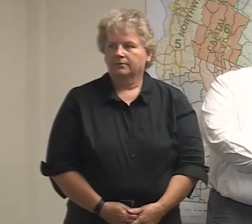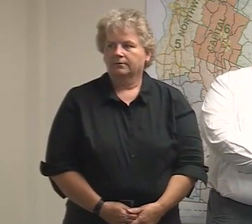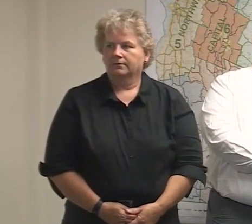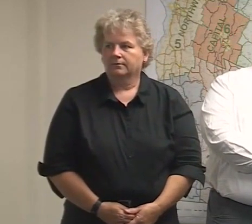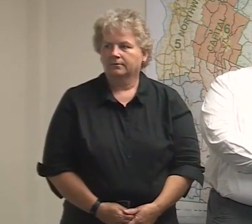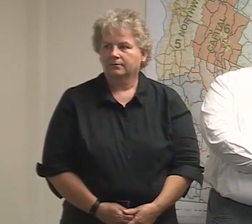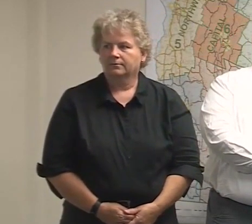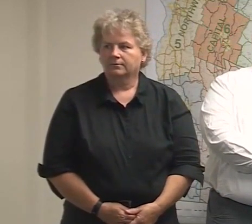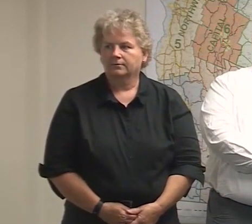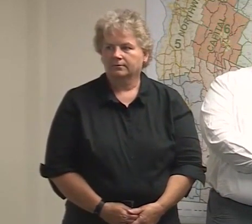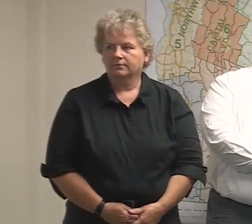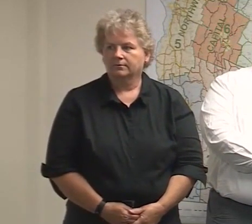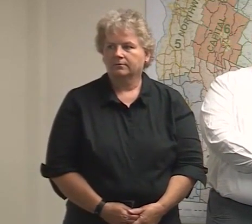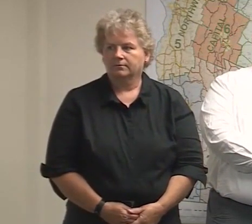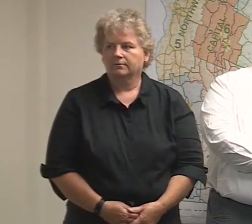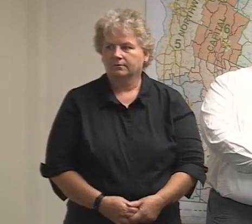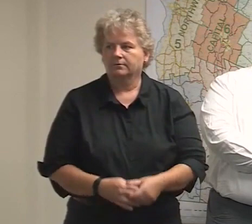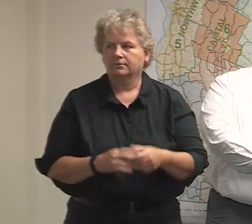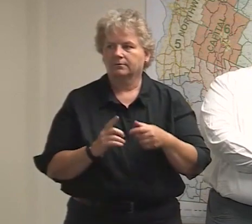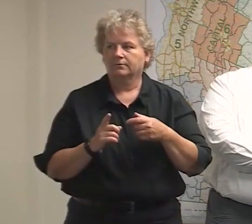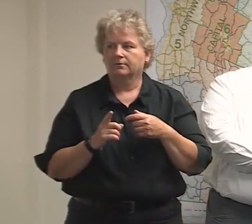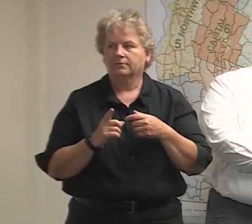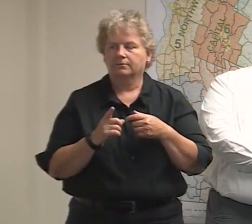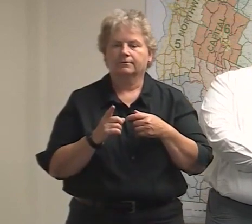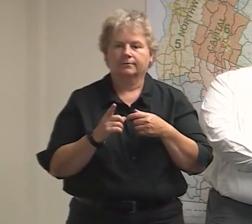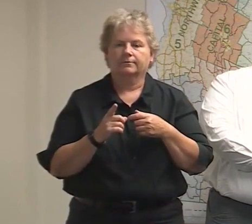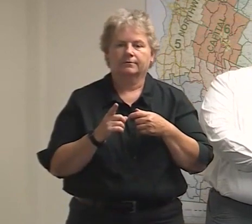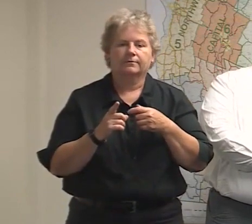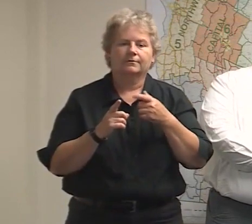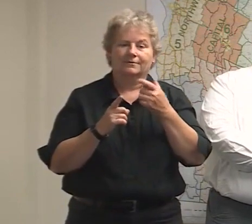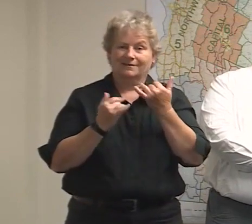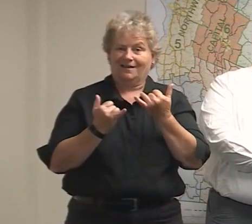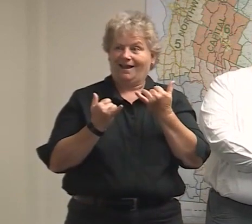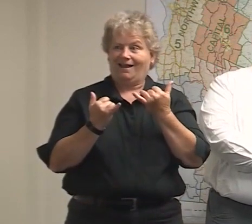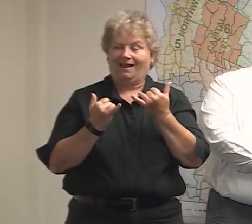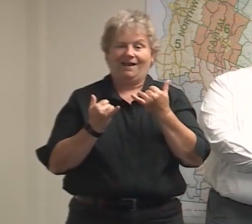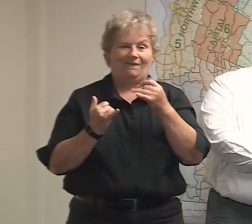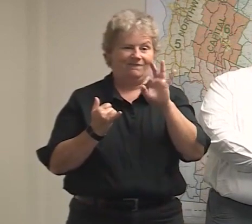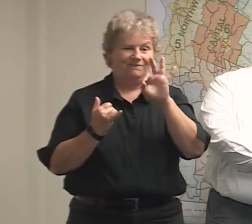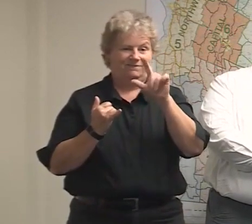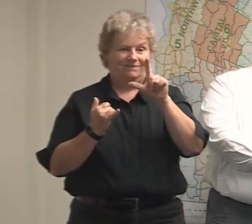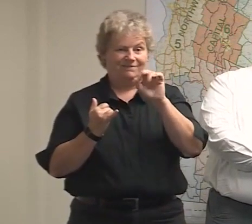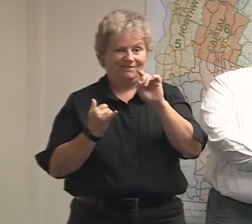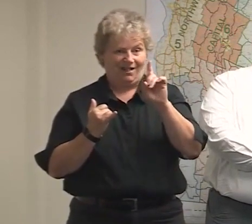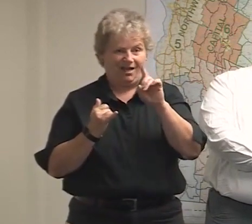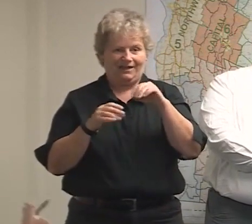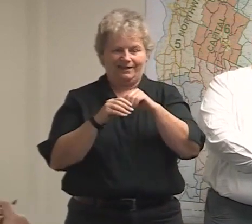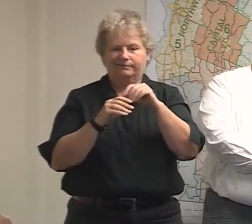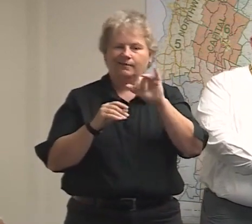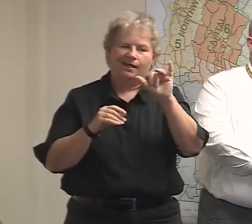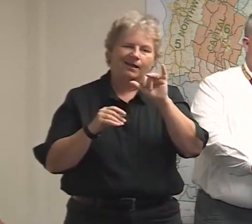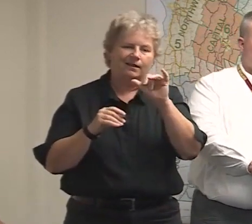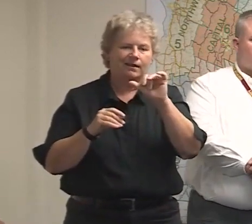THEY SAW SOME APARTMENT BUILDINGS IN VARIOUS TODAY THAT THE WATER CUT AROUND THE FOUNDATION. IT LOOKED UNSAFE.